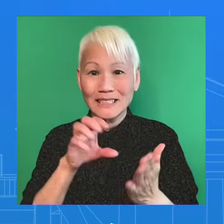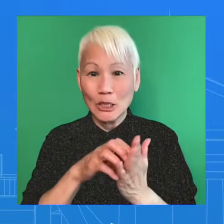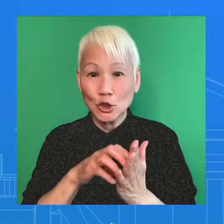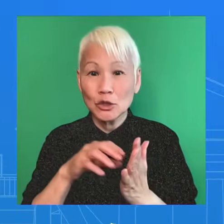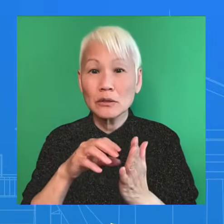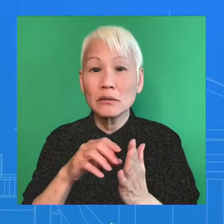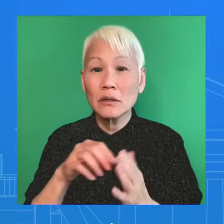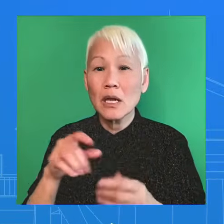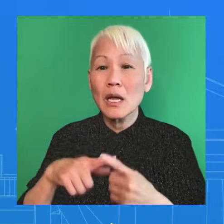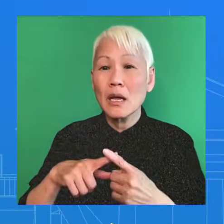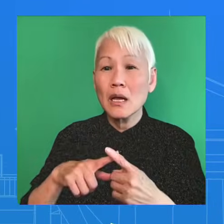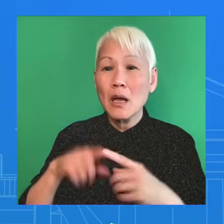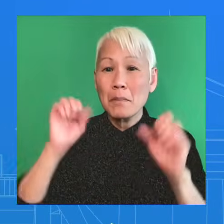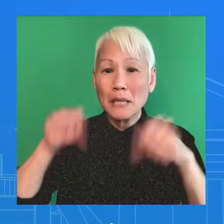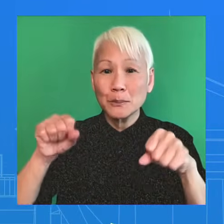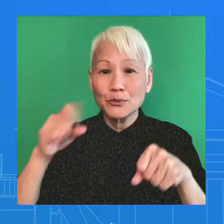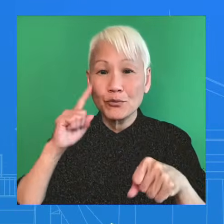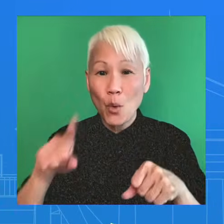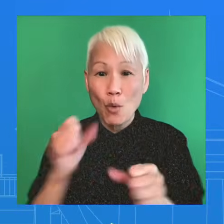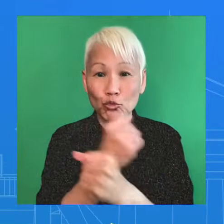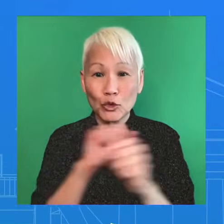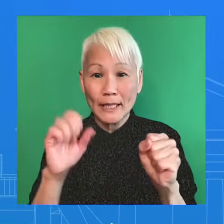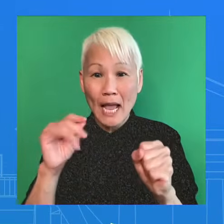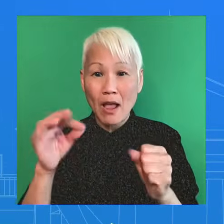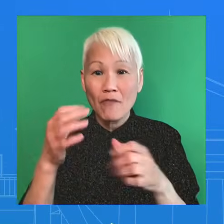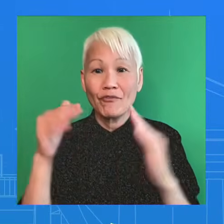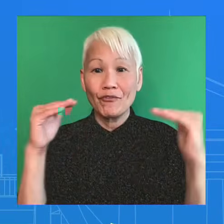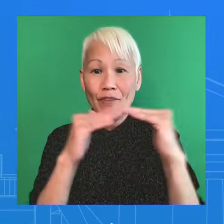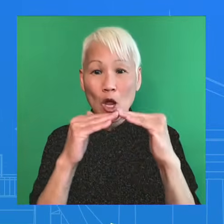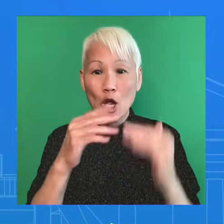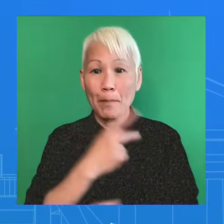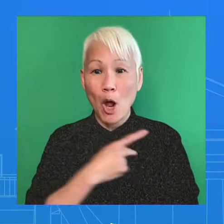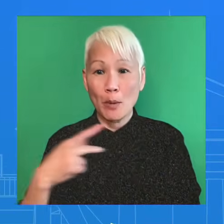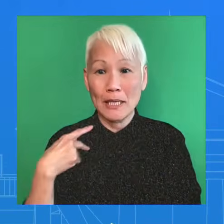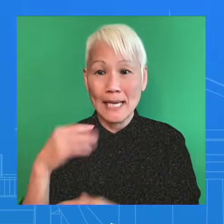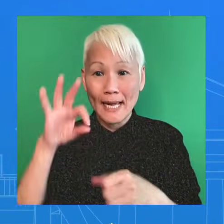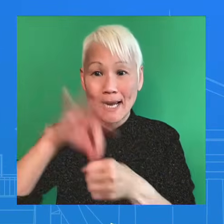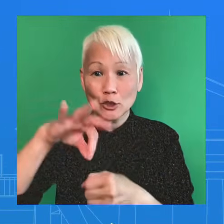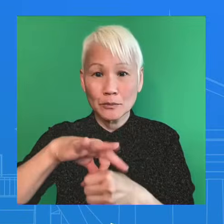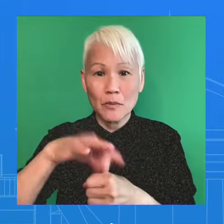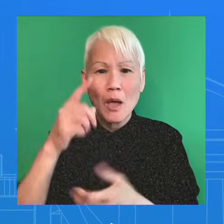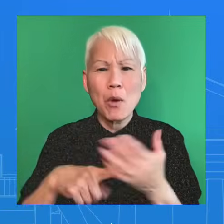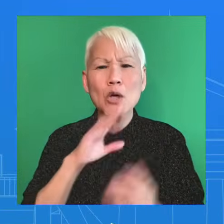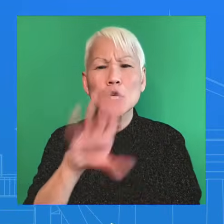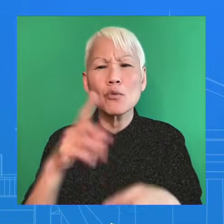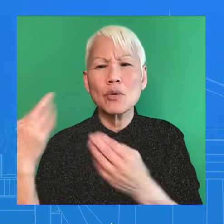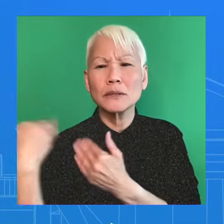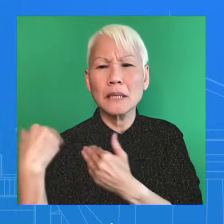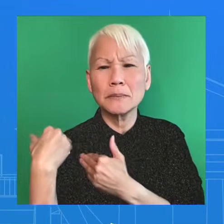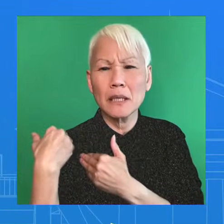Mr. Kirby: Look, we've been consistent, and I'm aware of the communication. We've been consistent on the need for Bangladesh to hold free and fair elections.